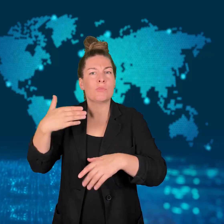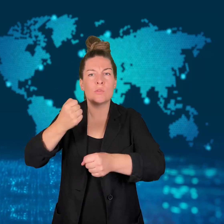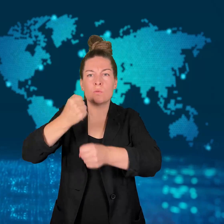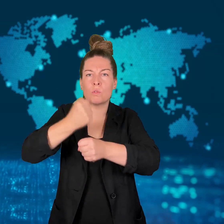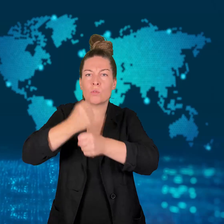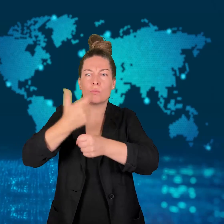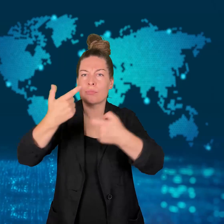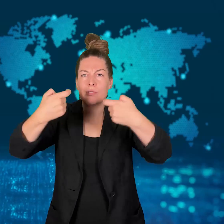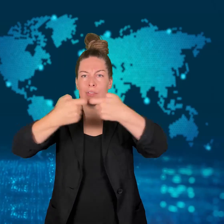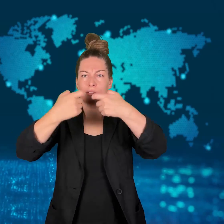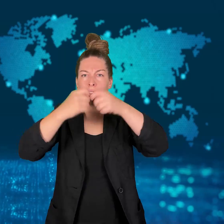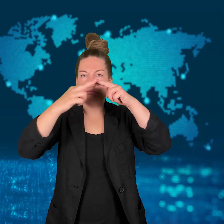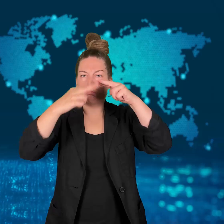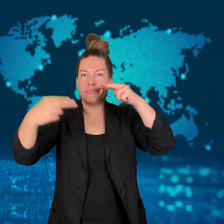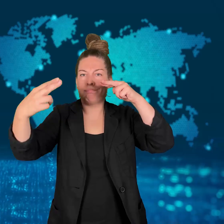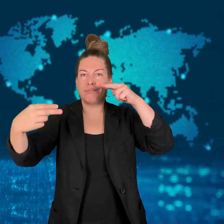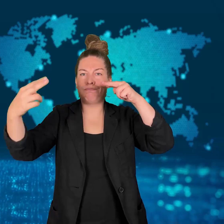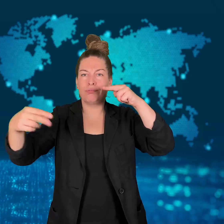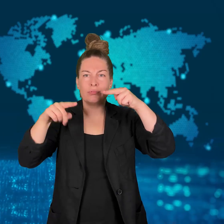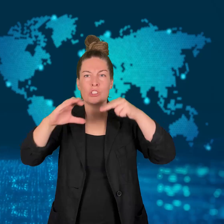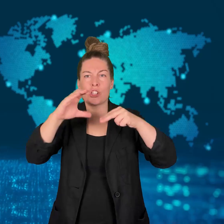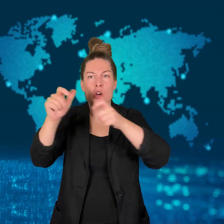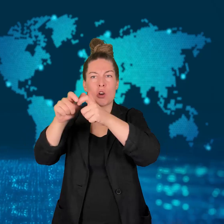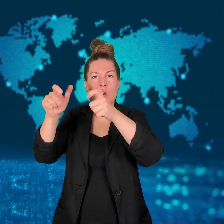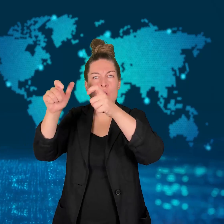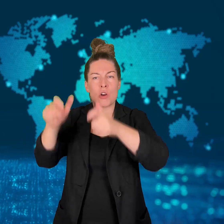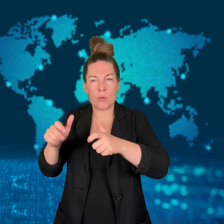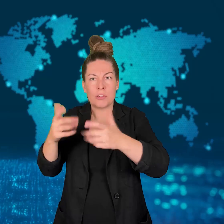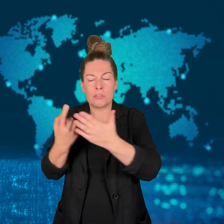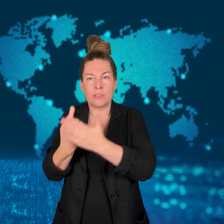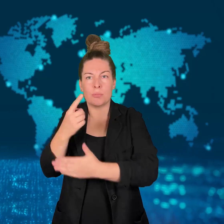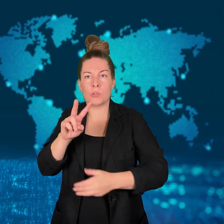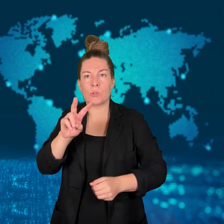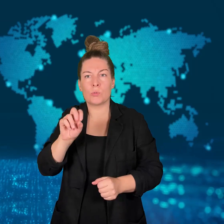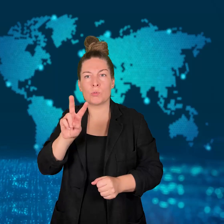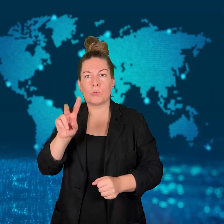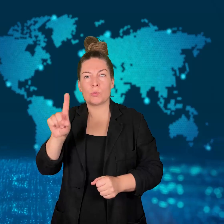It destroyed most of his face and one of his eyes.